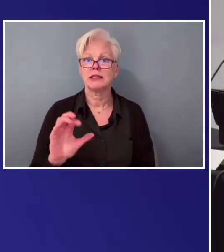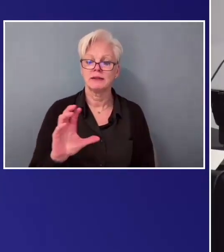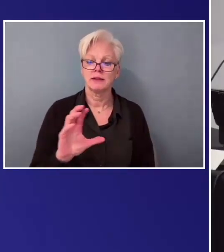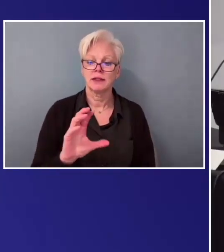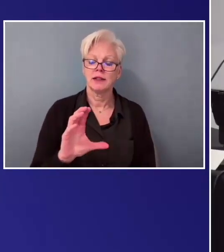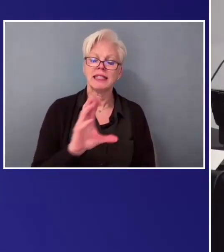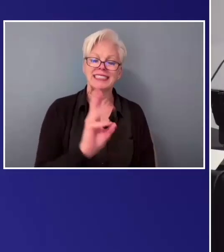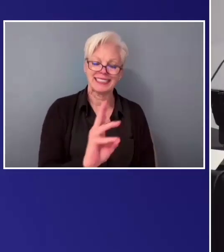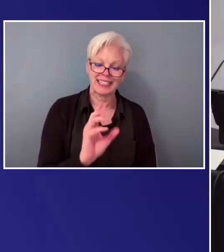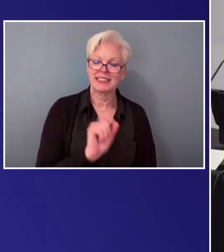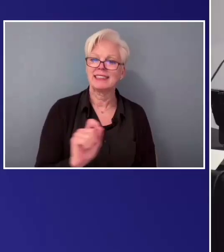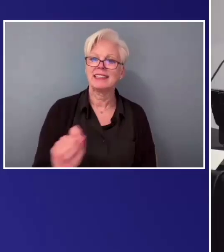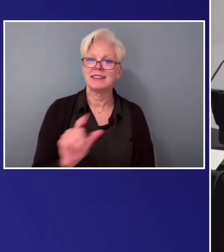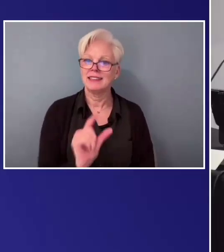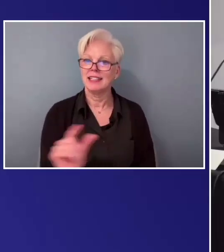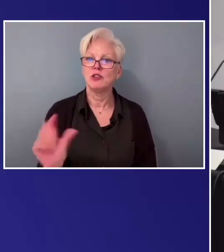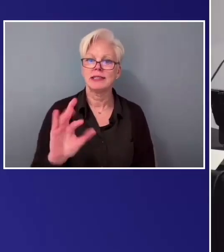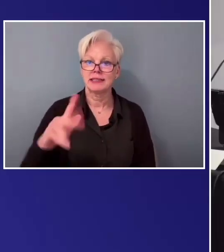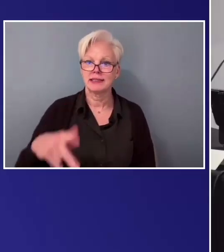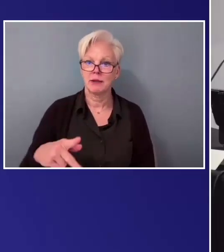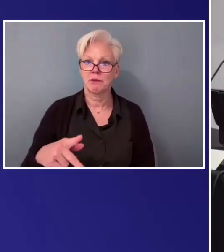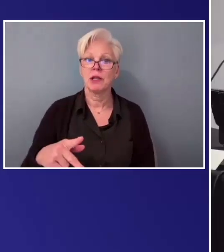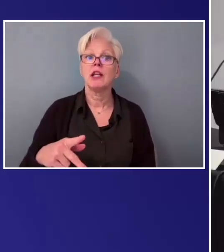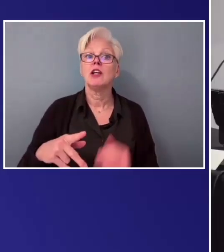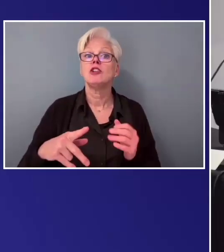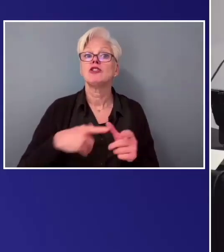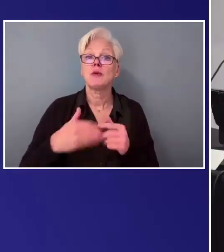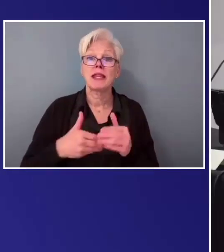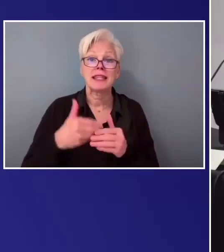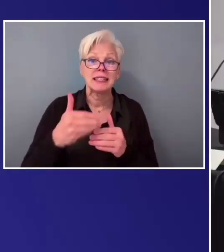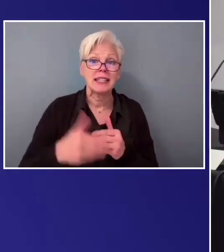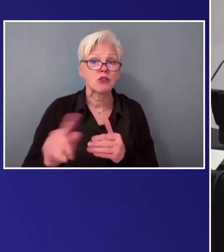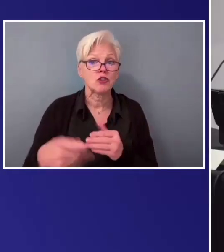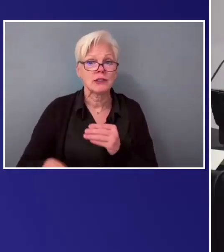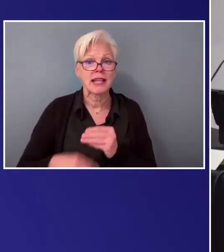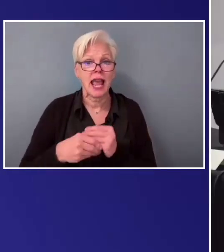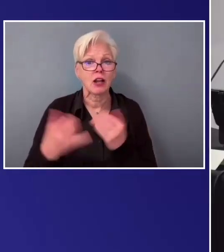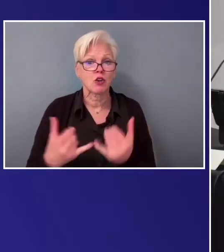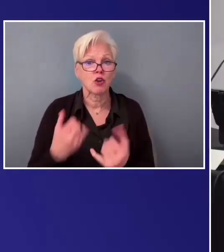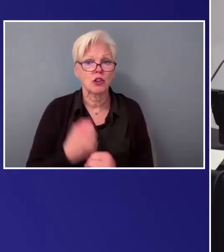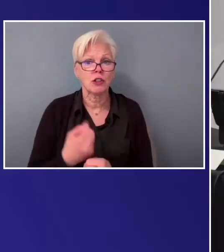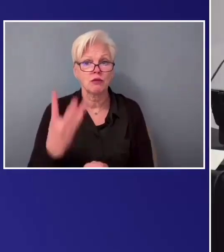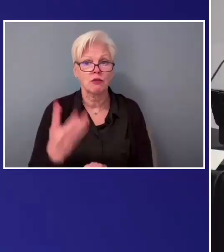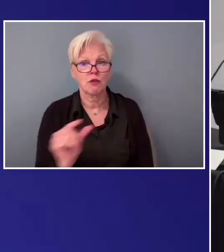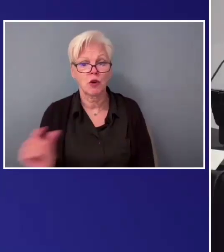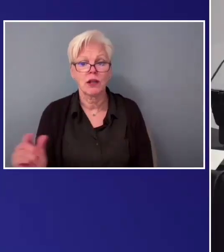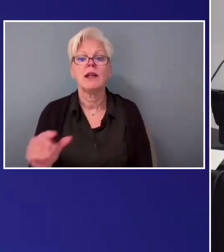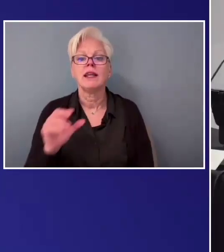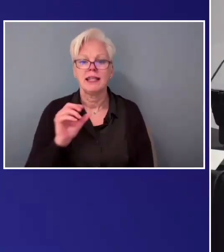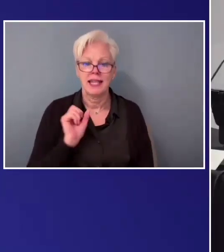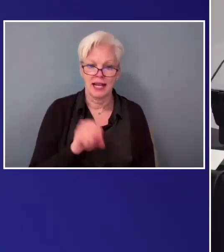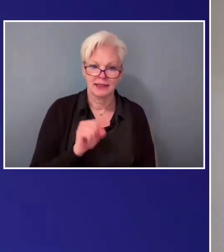next step is adding just the current year for four-digit? That's correct. Okay. It's a standalone step. So you go back -- if the current -- let's